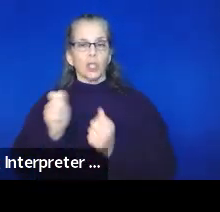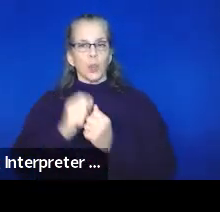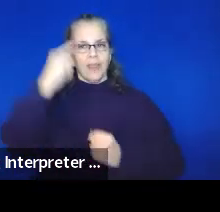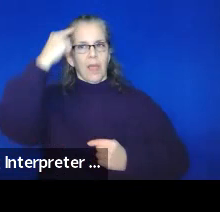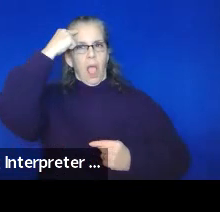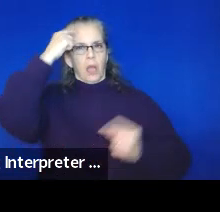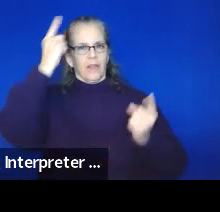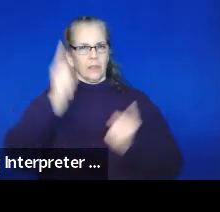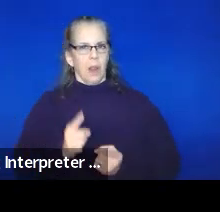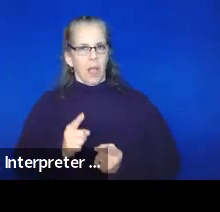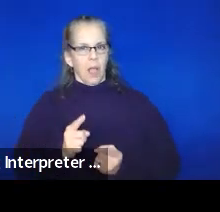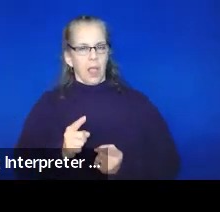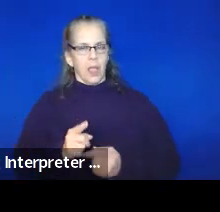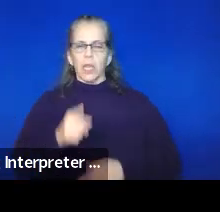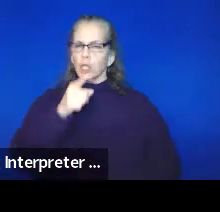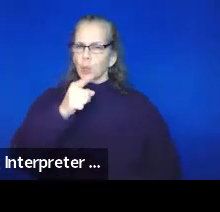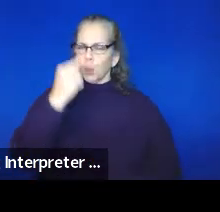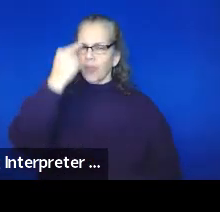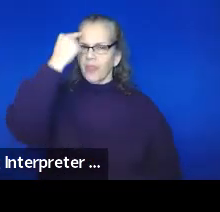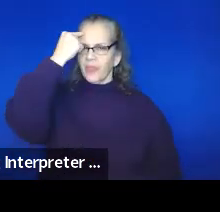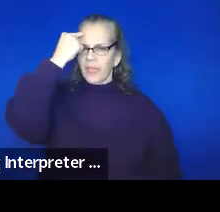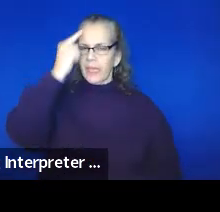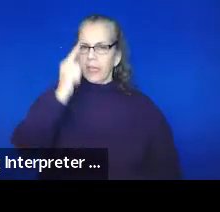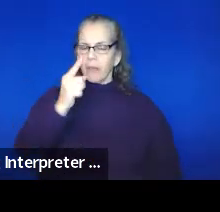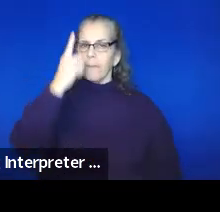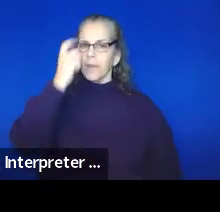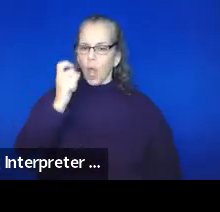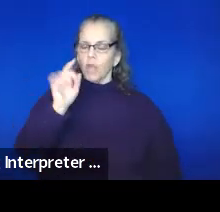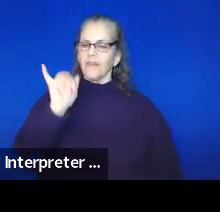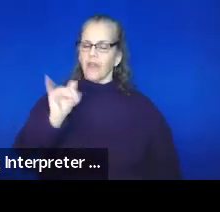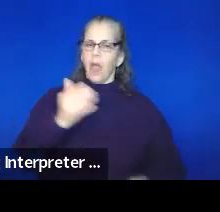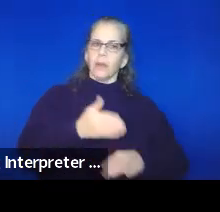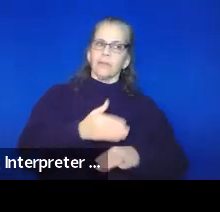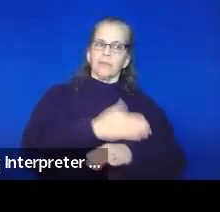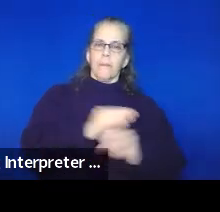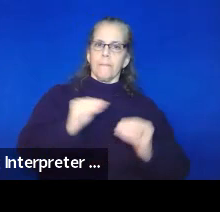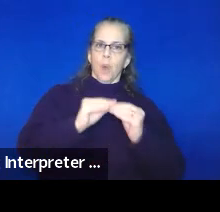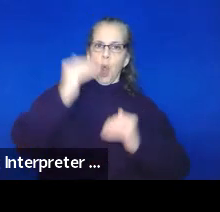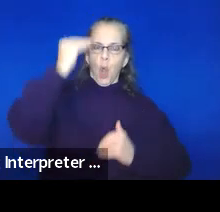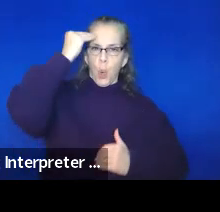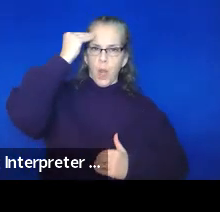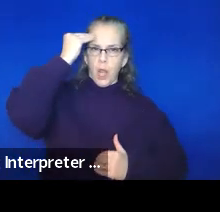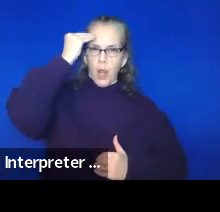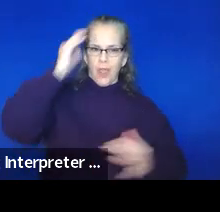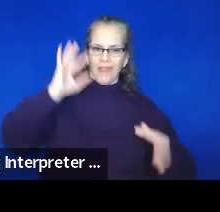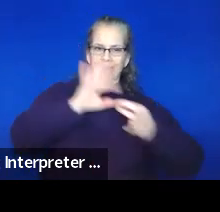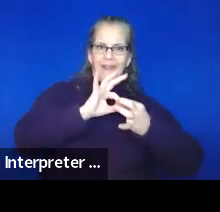Do you think that because of that increased awareness, people are maybe less likely to